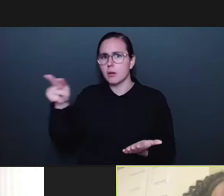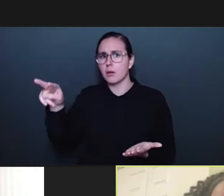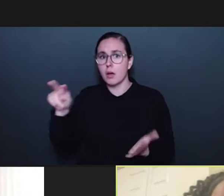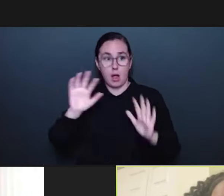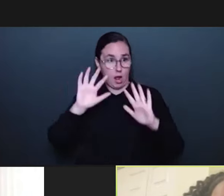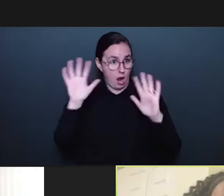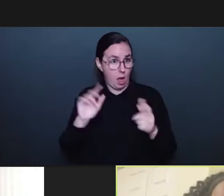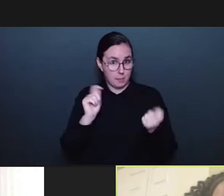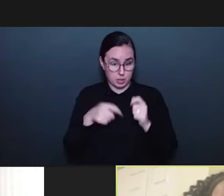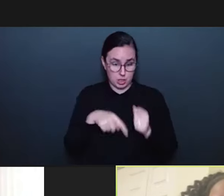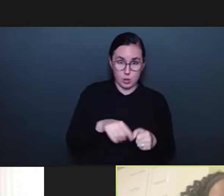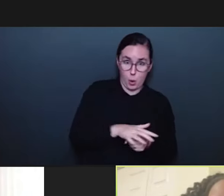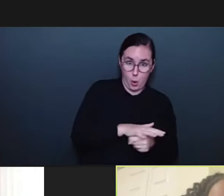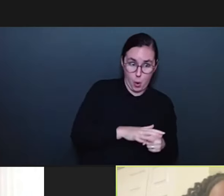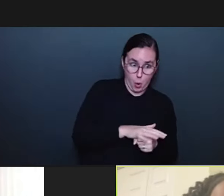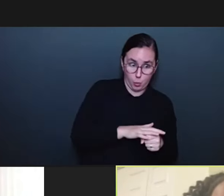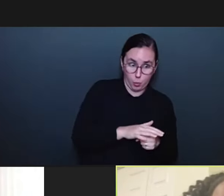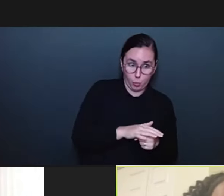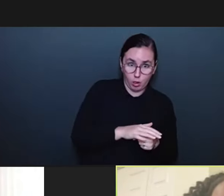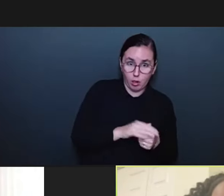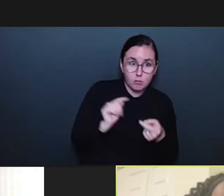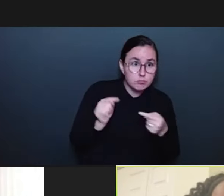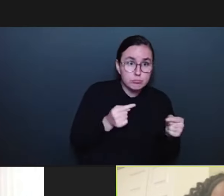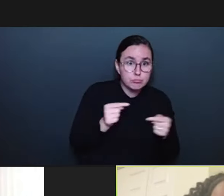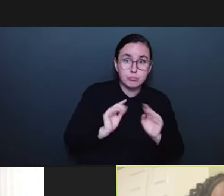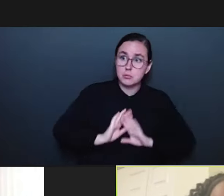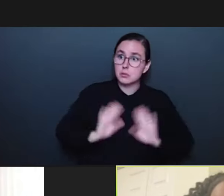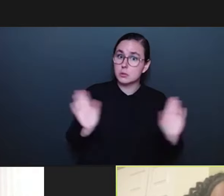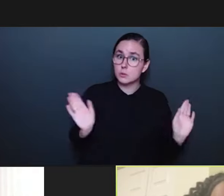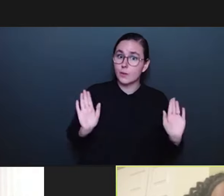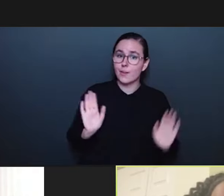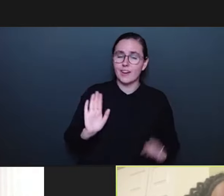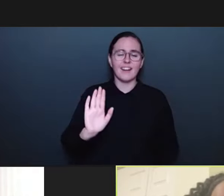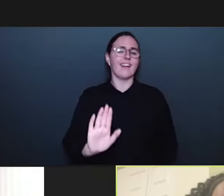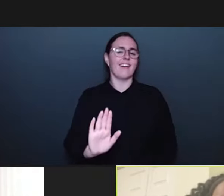We can't keep talking about local communities at the front lines of climate change without